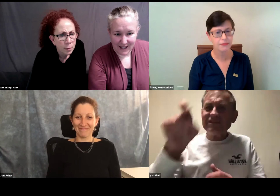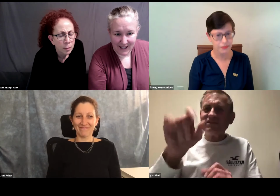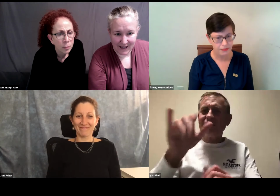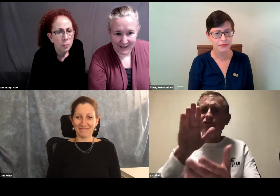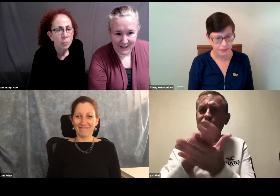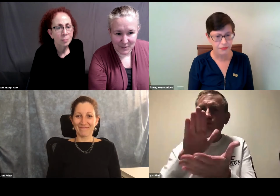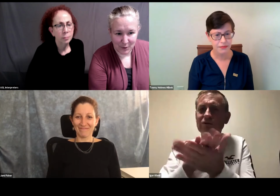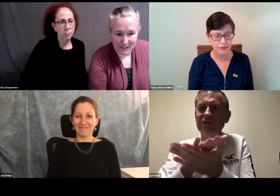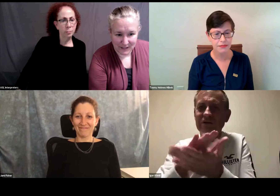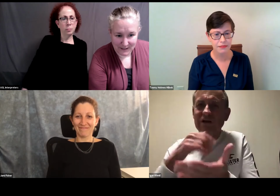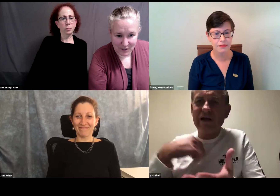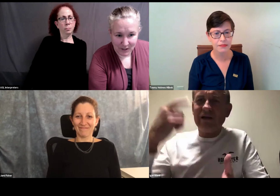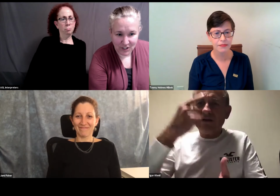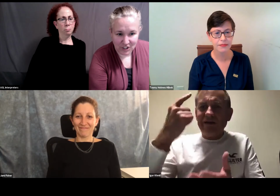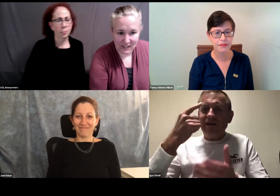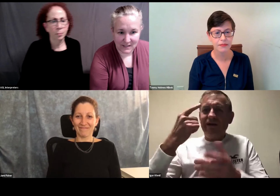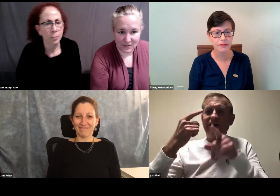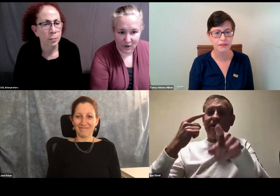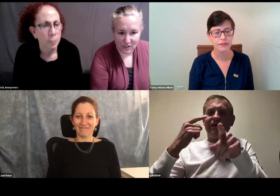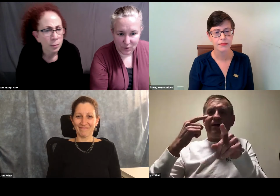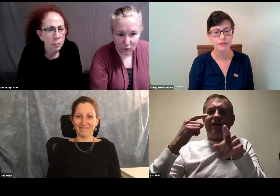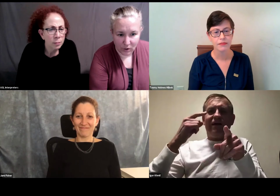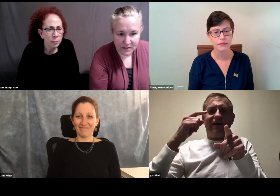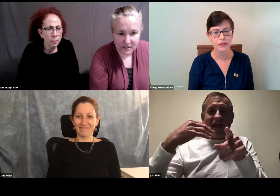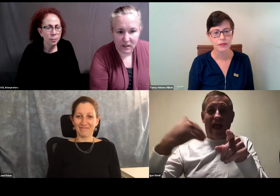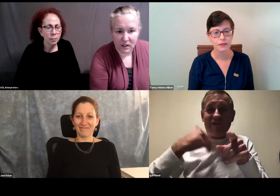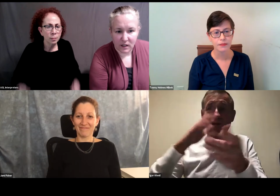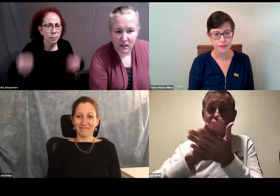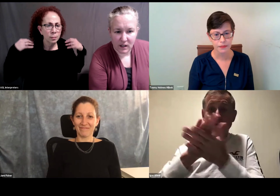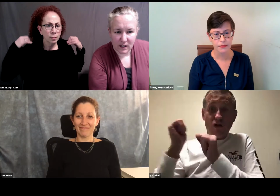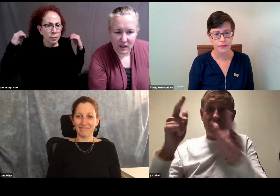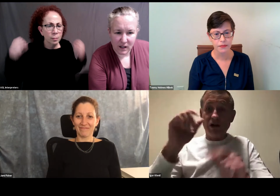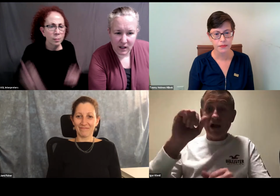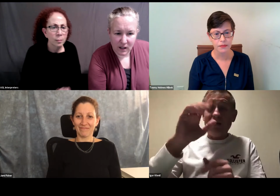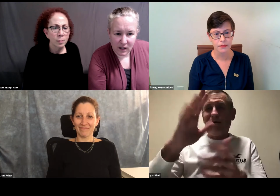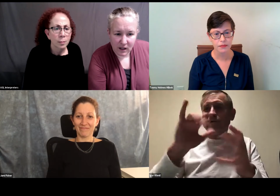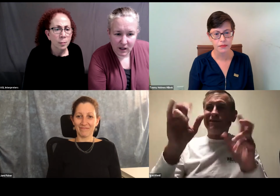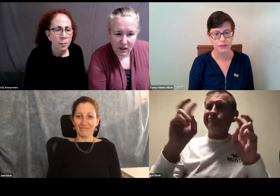And I support deaf kids So my question is as far as schools.